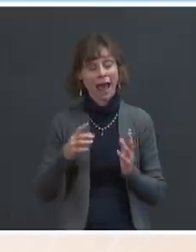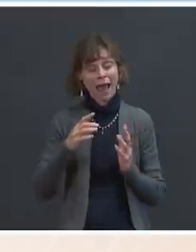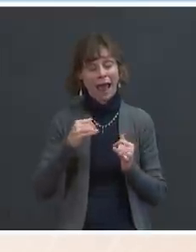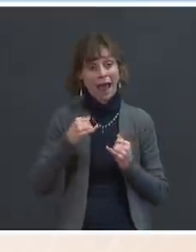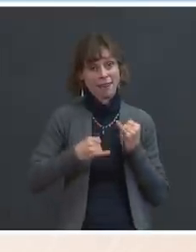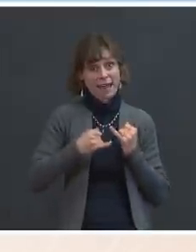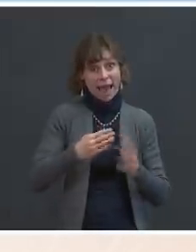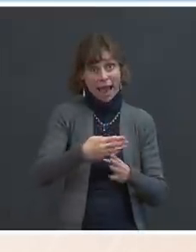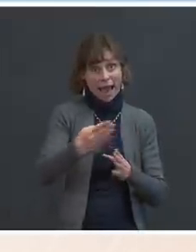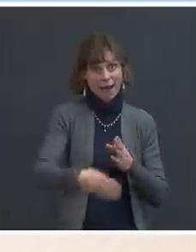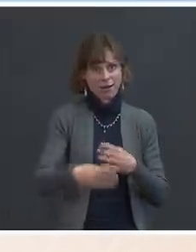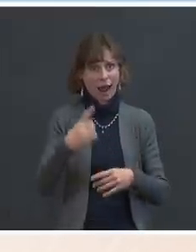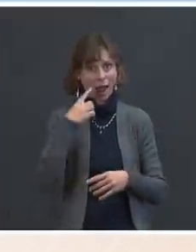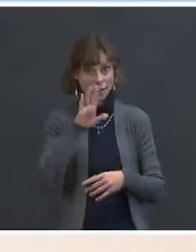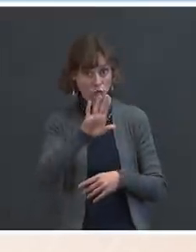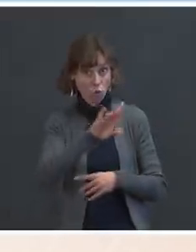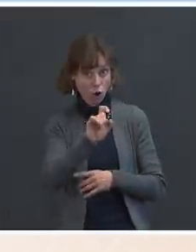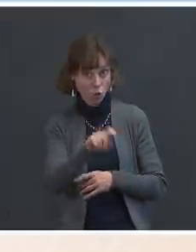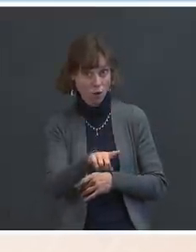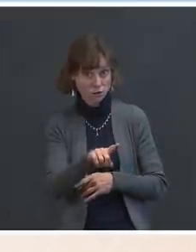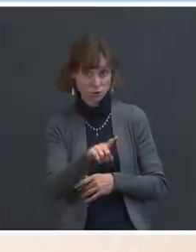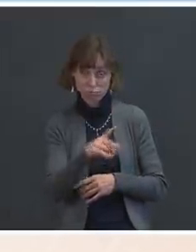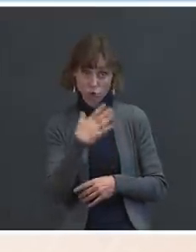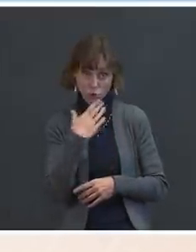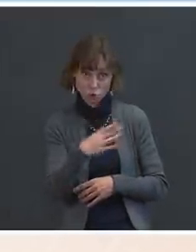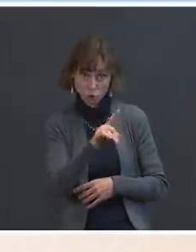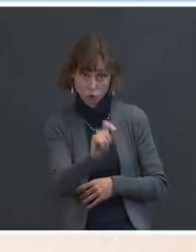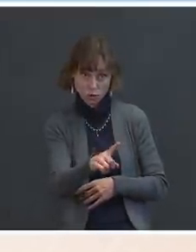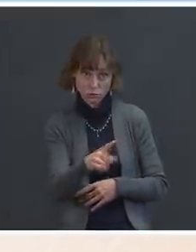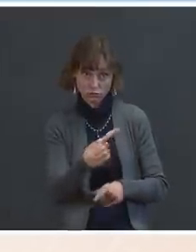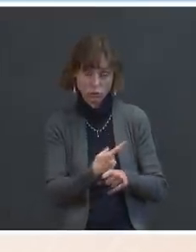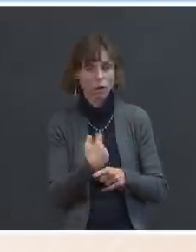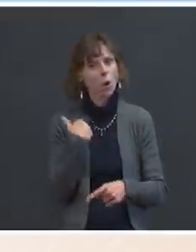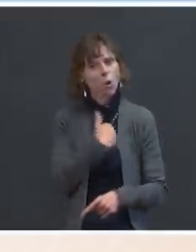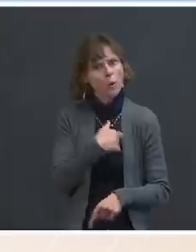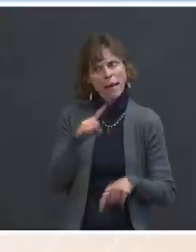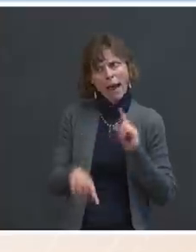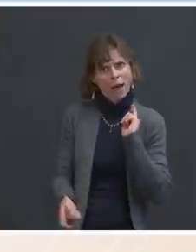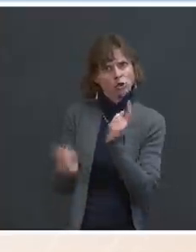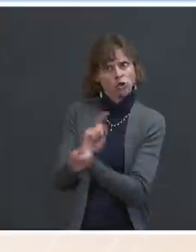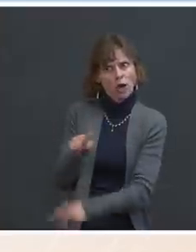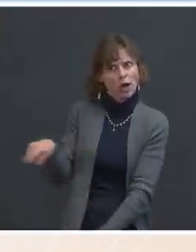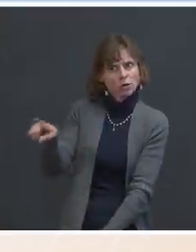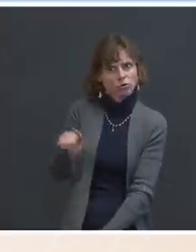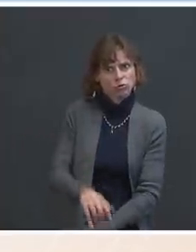which is quite right, is: We can't make the changes. We can encourage them,